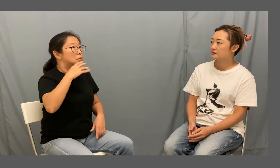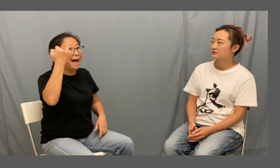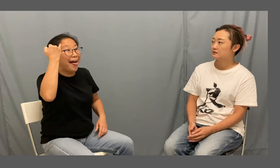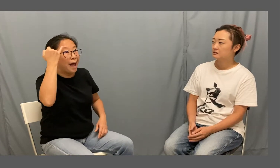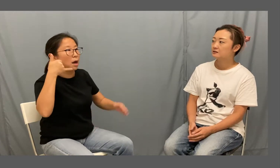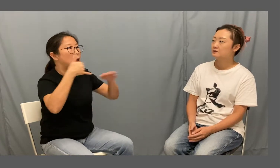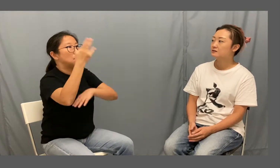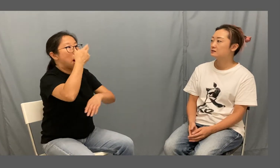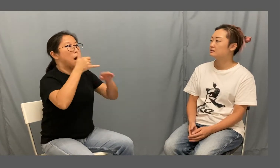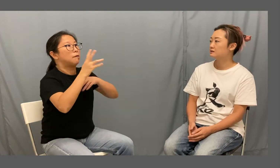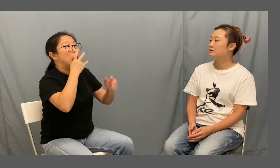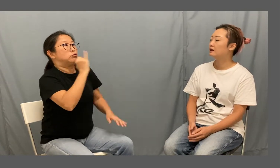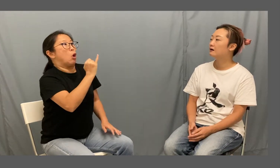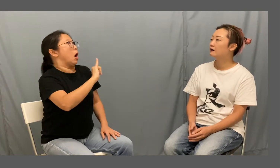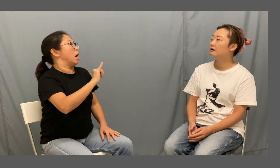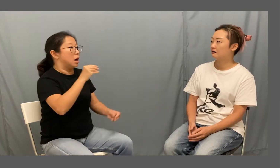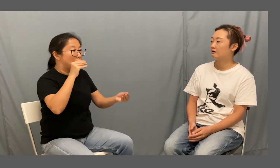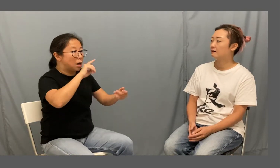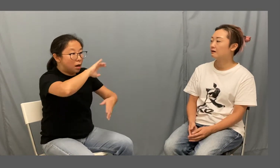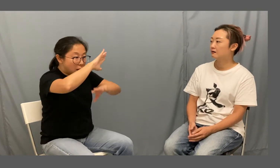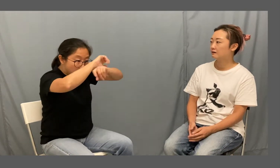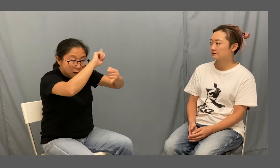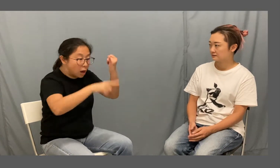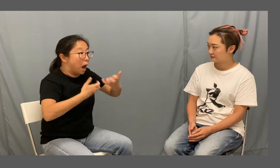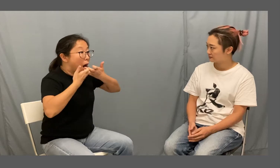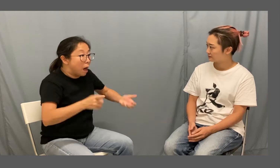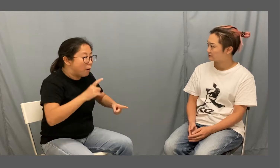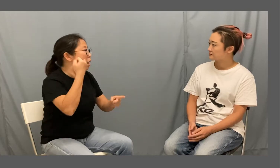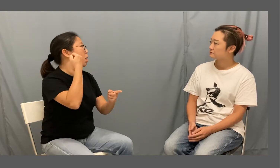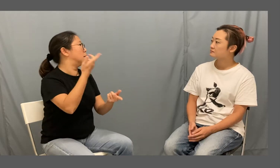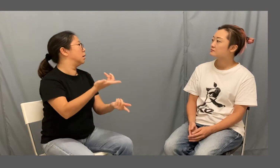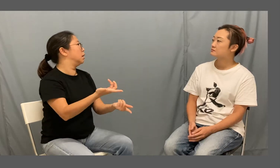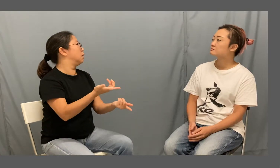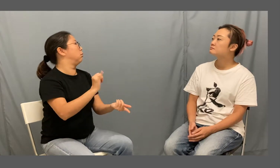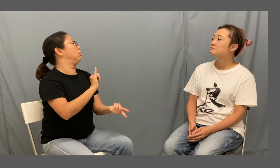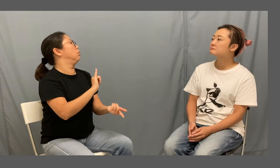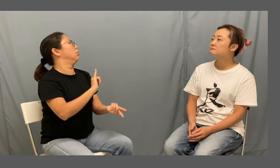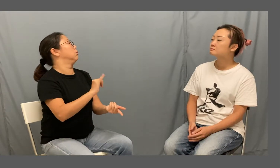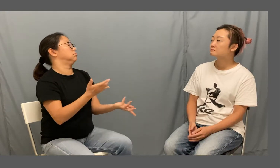If an interpreter showed up with no brain Deaf people end up paying for it